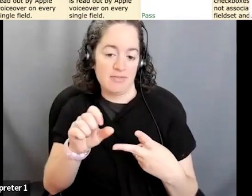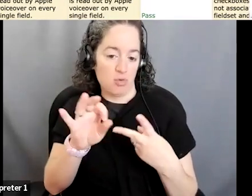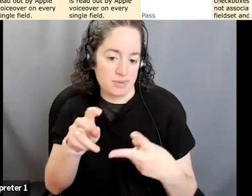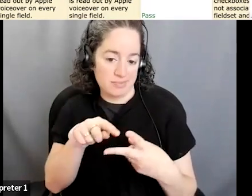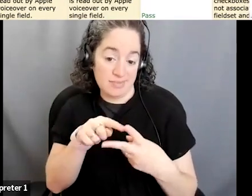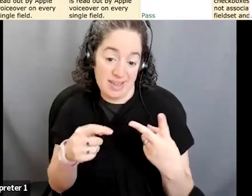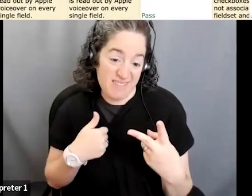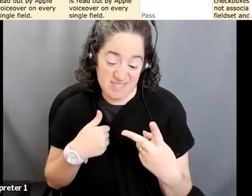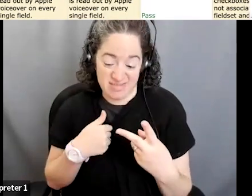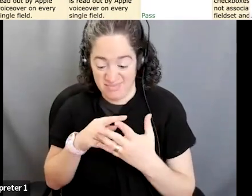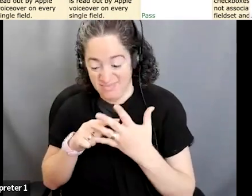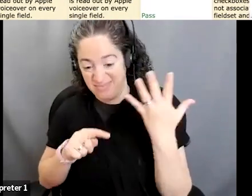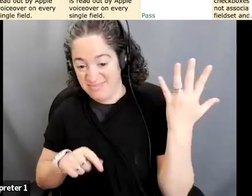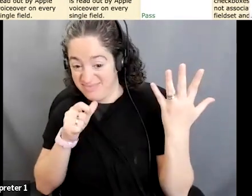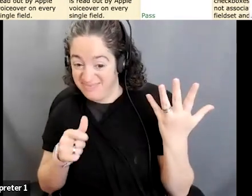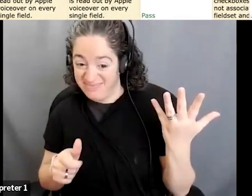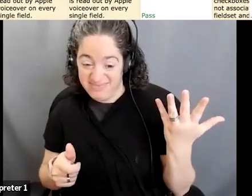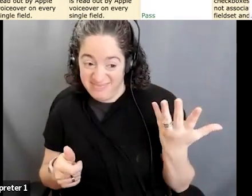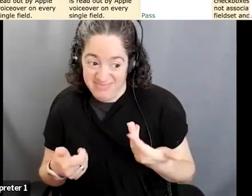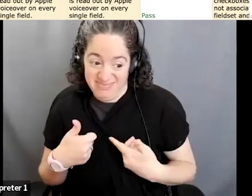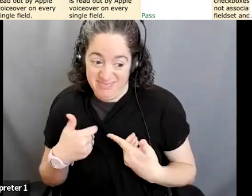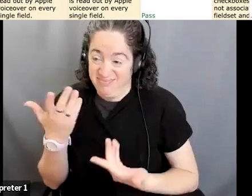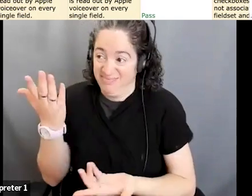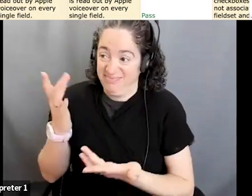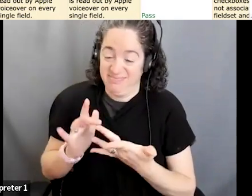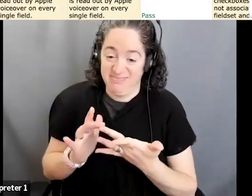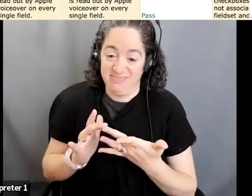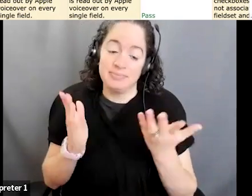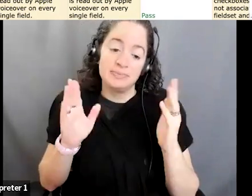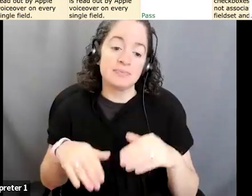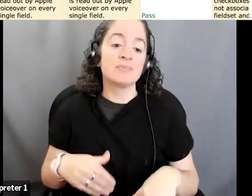I'm going to just kind of quickly go through some of these tested